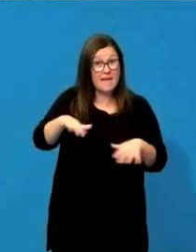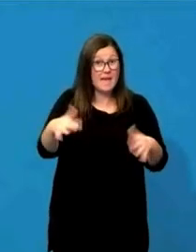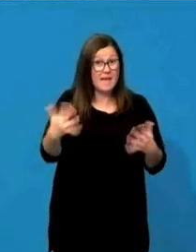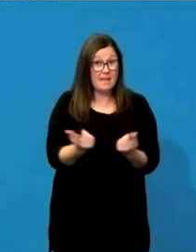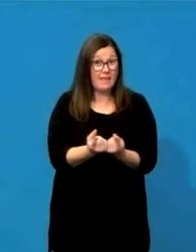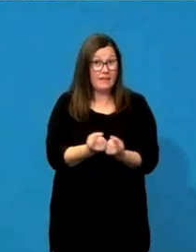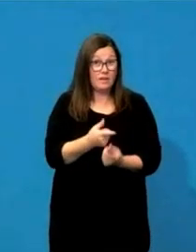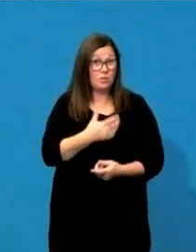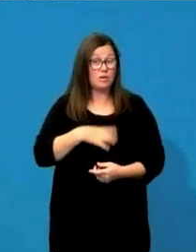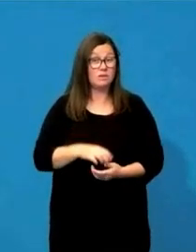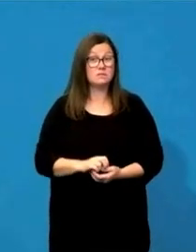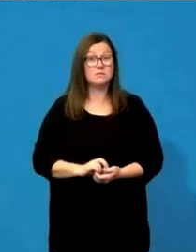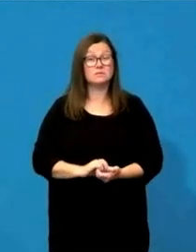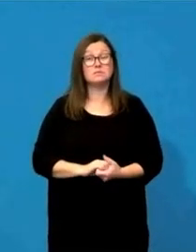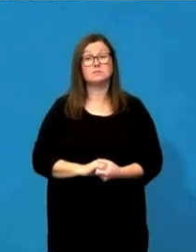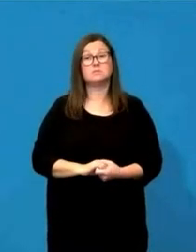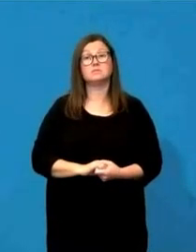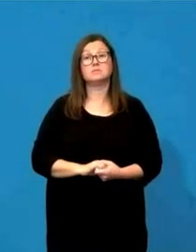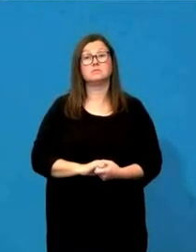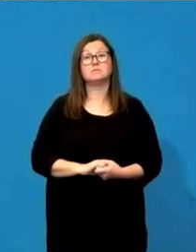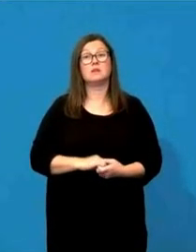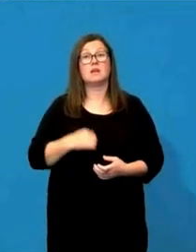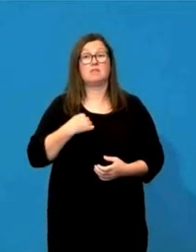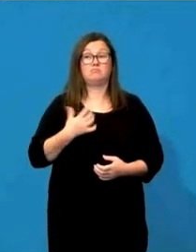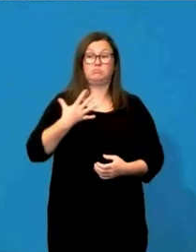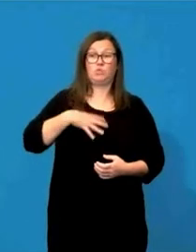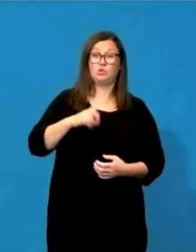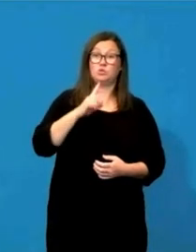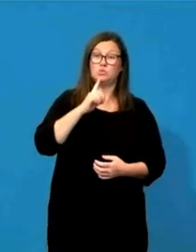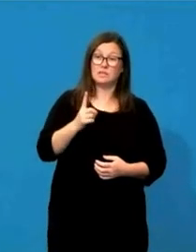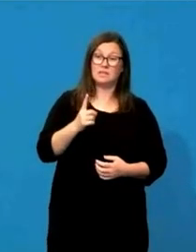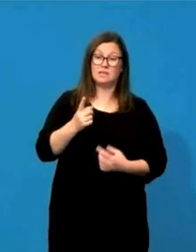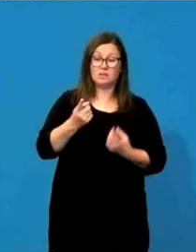I would just like to say that we all have our own stories, and we all